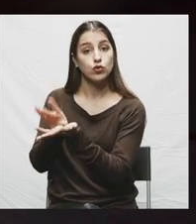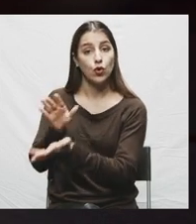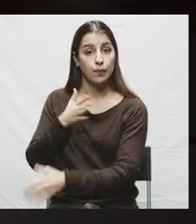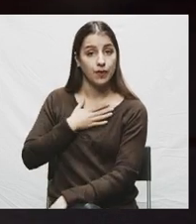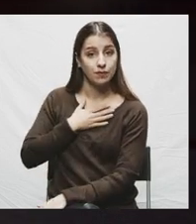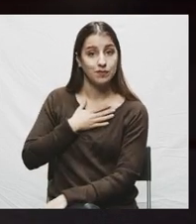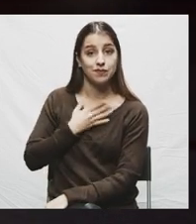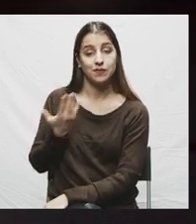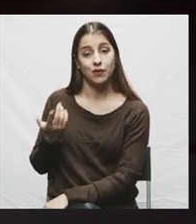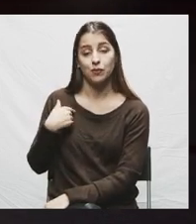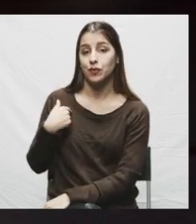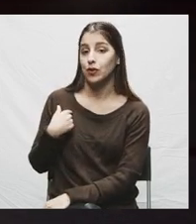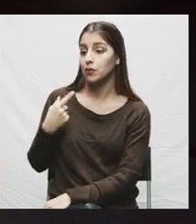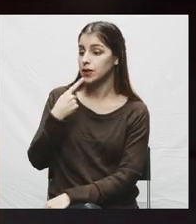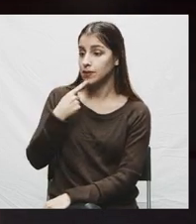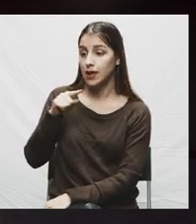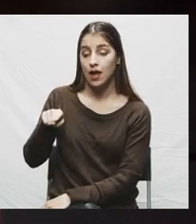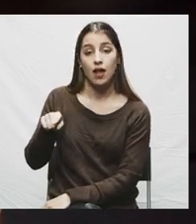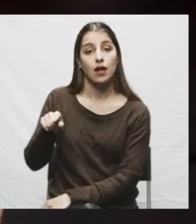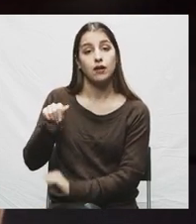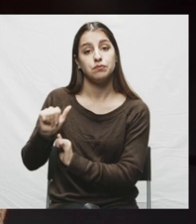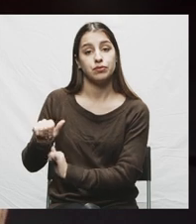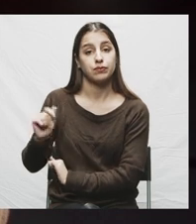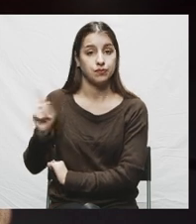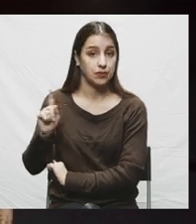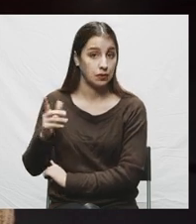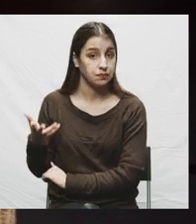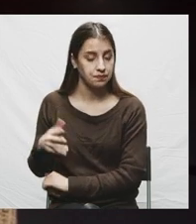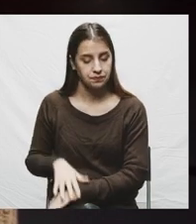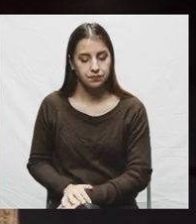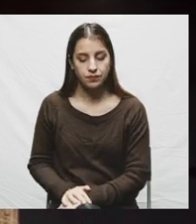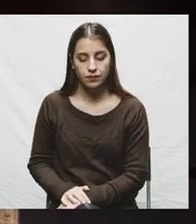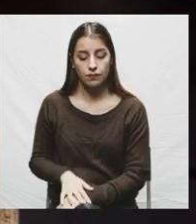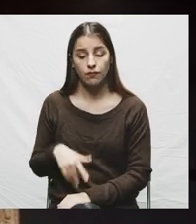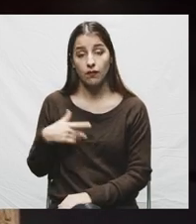which wasn’t the right place for me to develop professionally, respecting who I am and who I was.